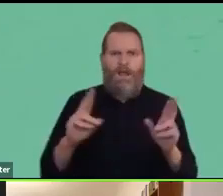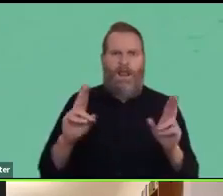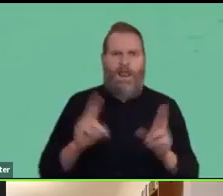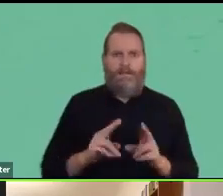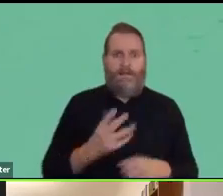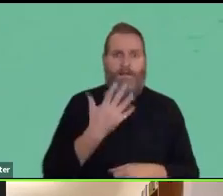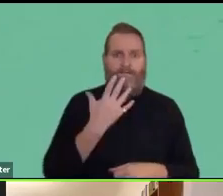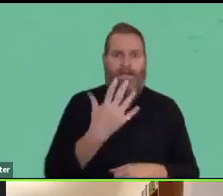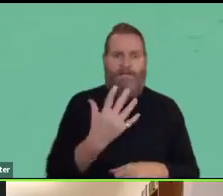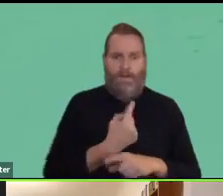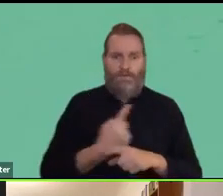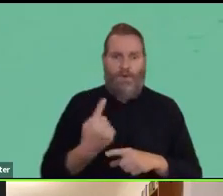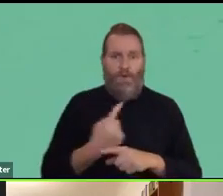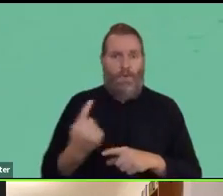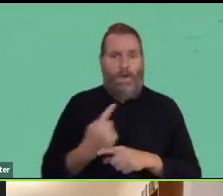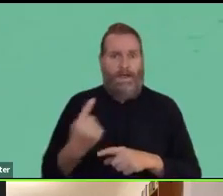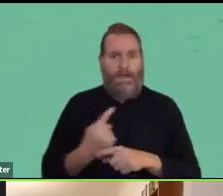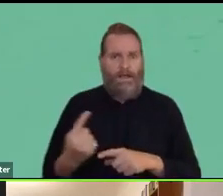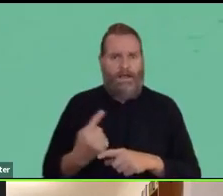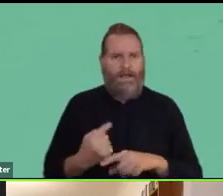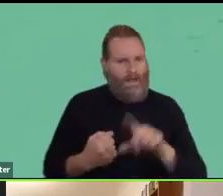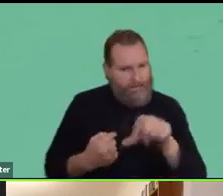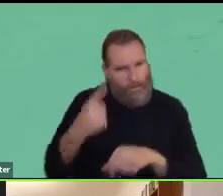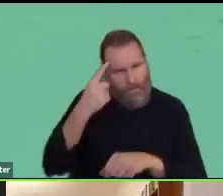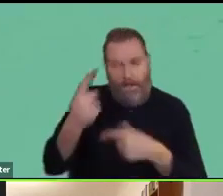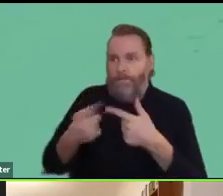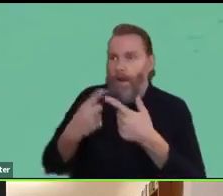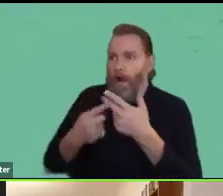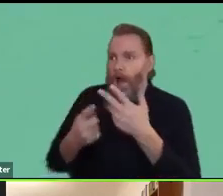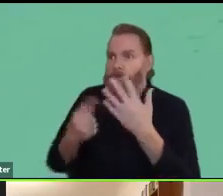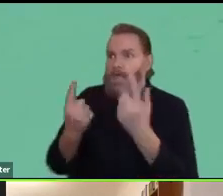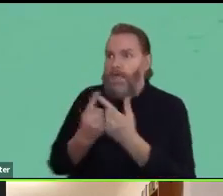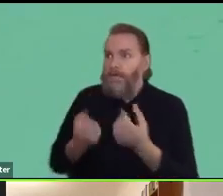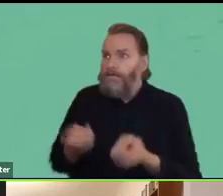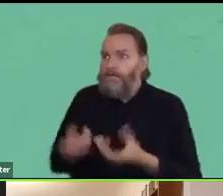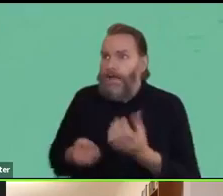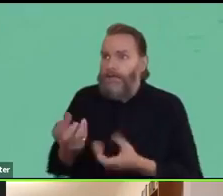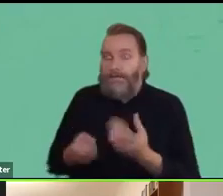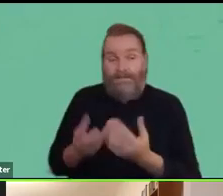into account all our other commitments still represents a real terms pay cut and of course